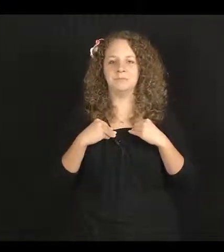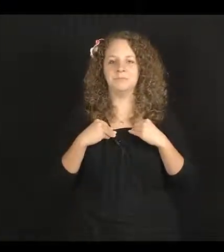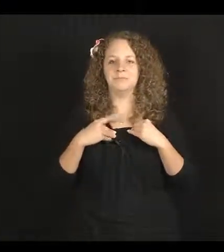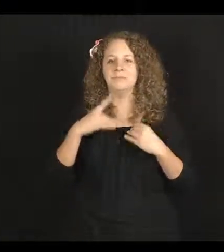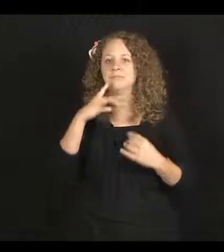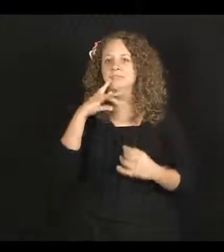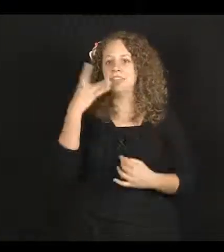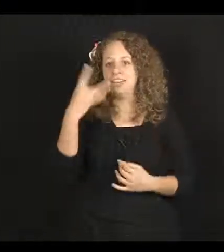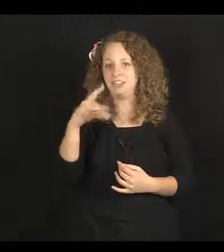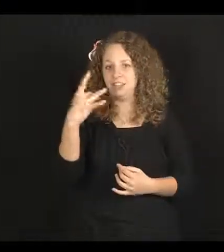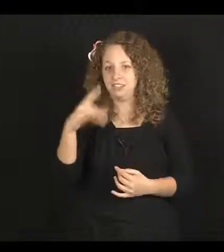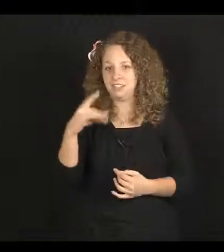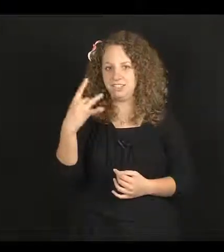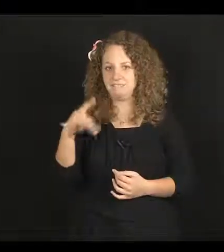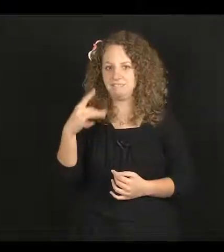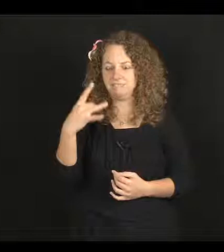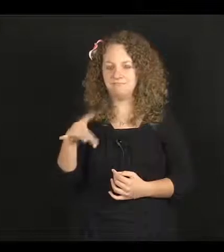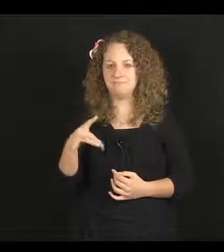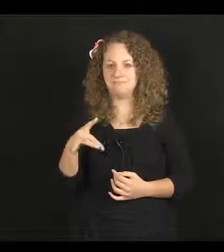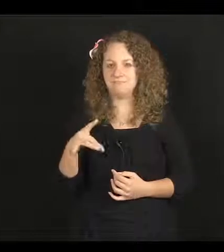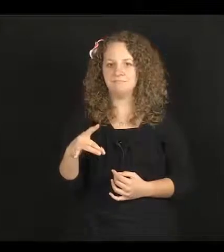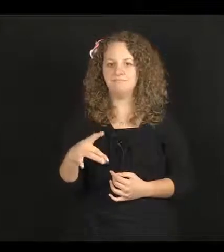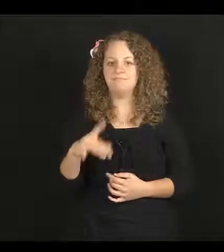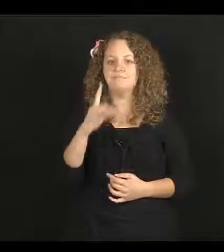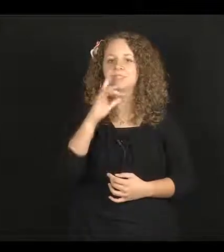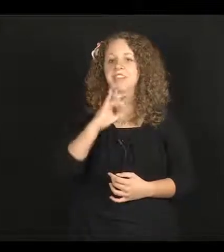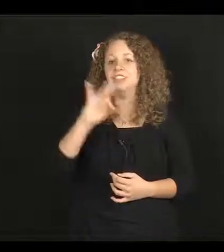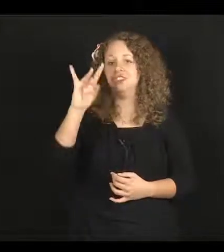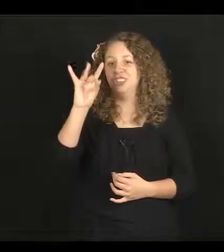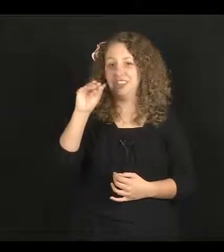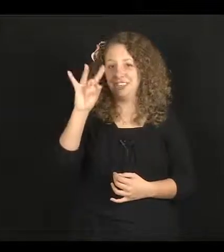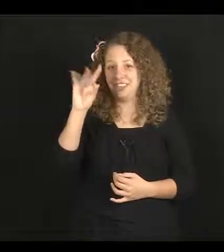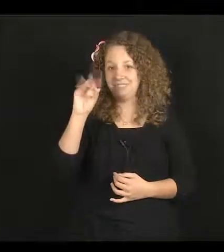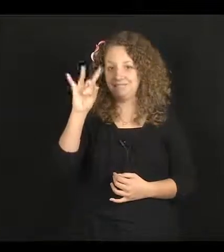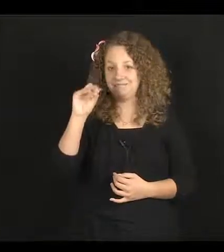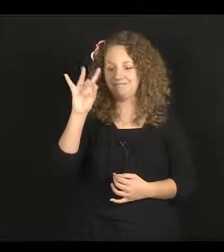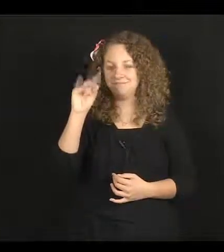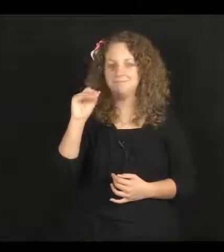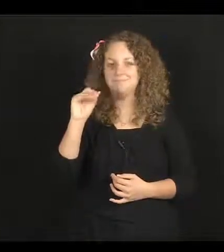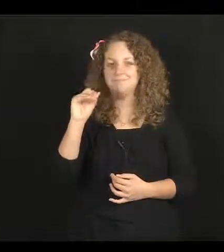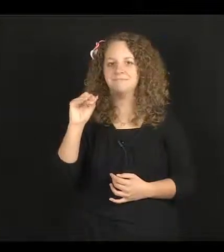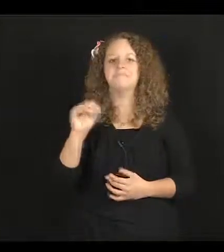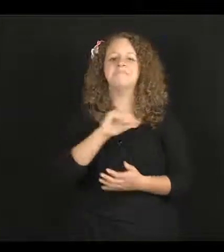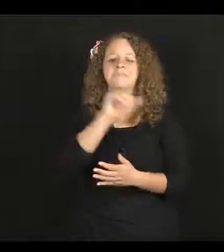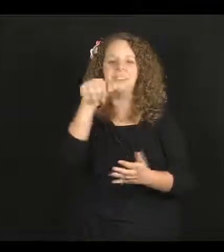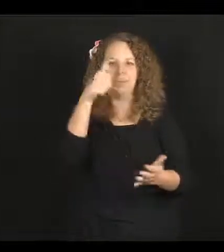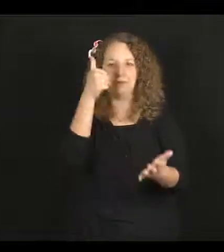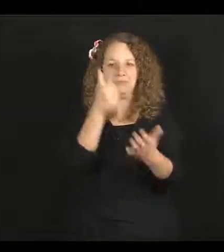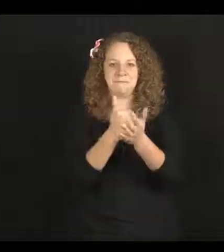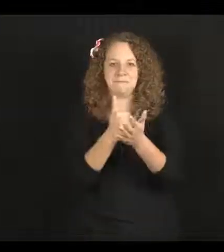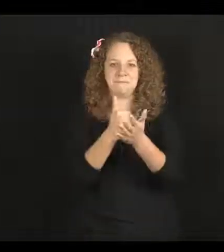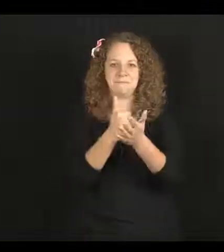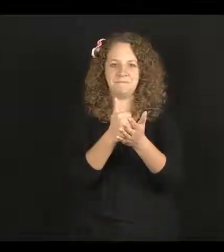AGE-18 AGE-80 AMEN